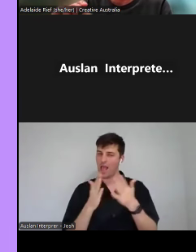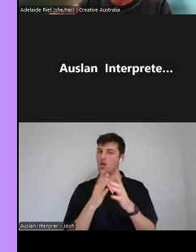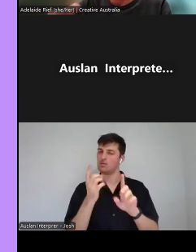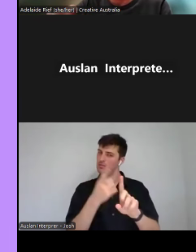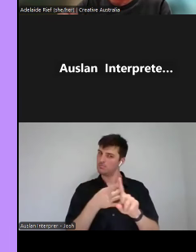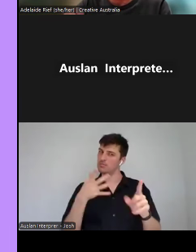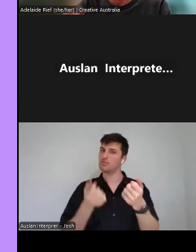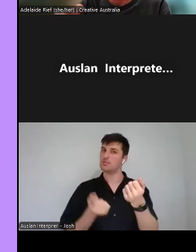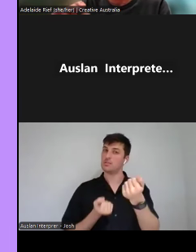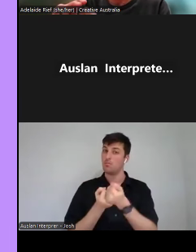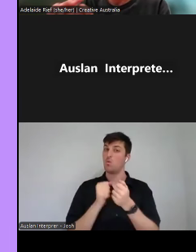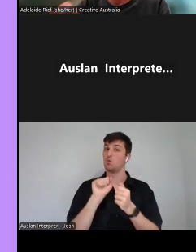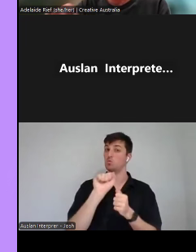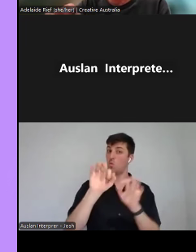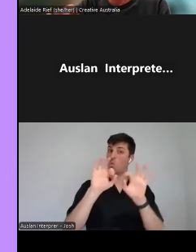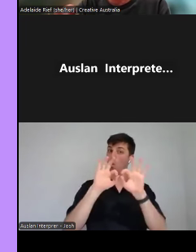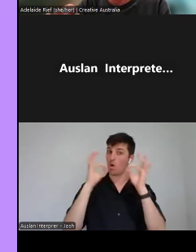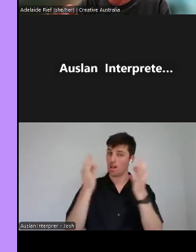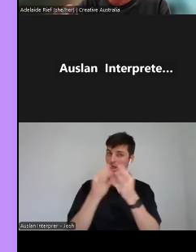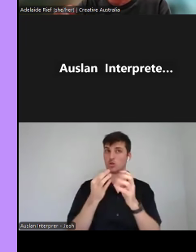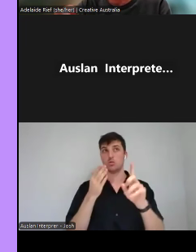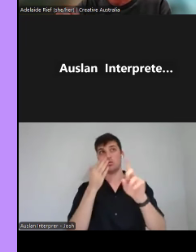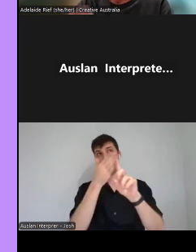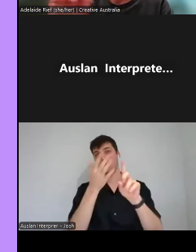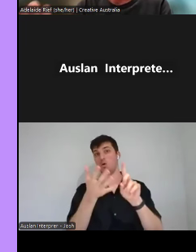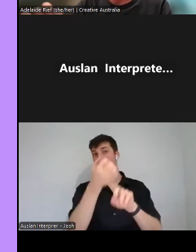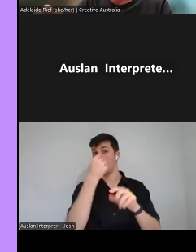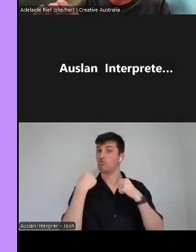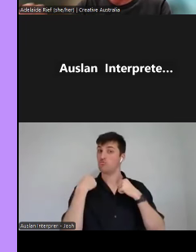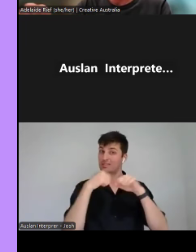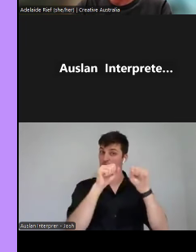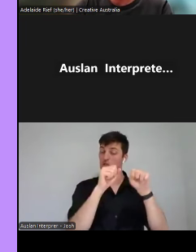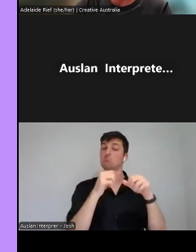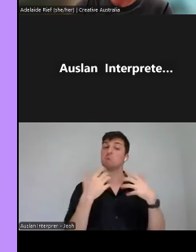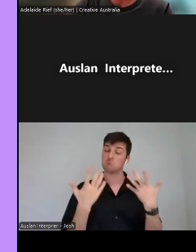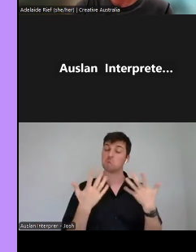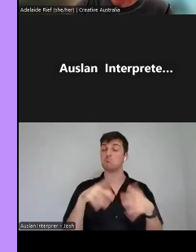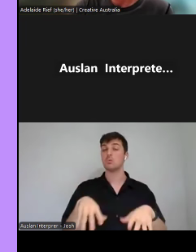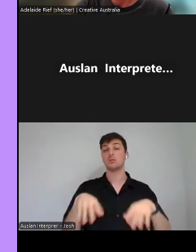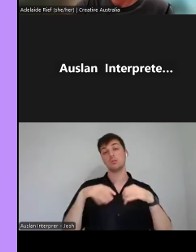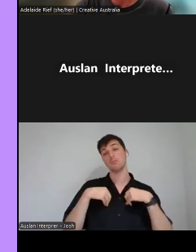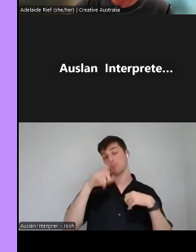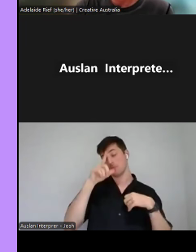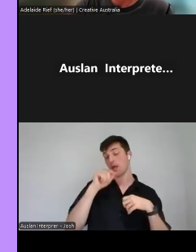support your organisation to meet your strategic goals, then it is acceptable for you to do